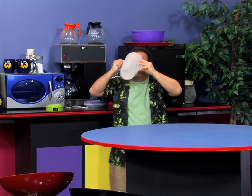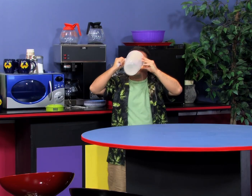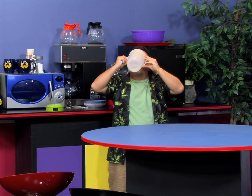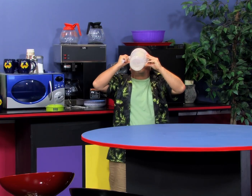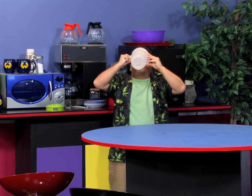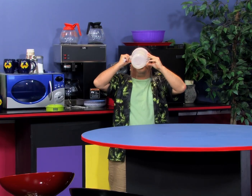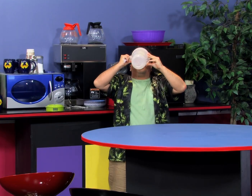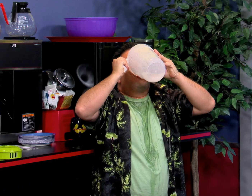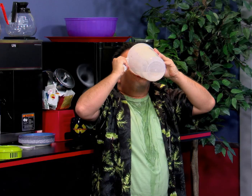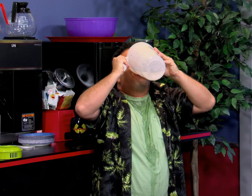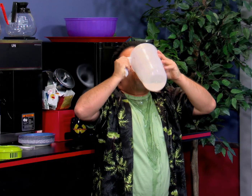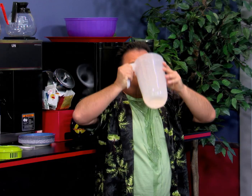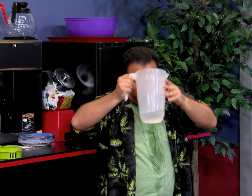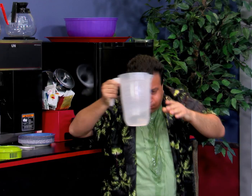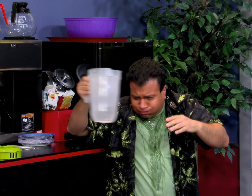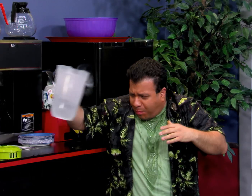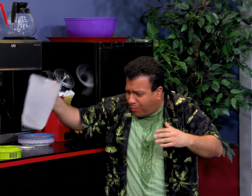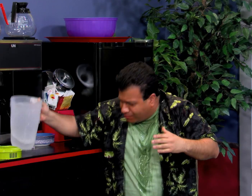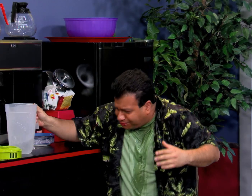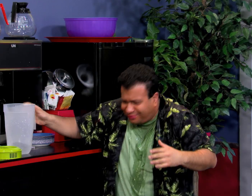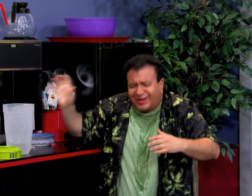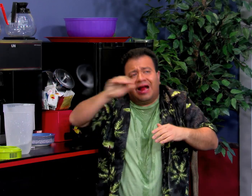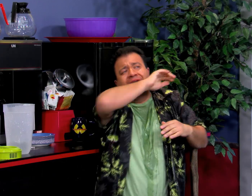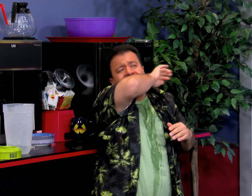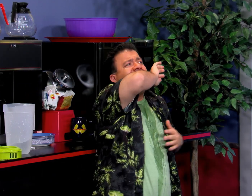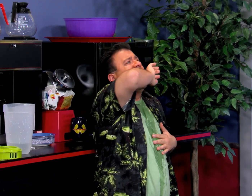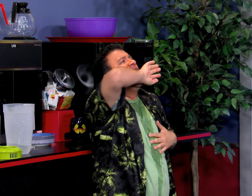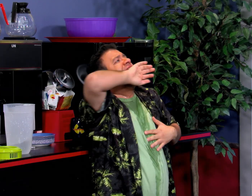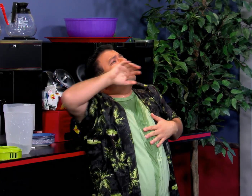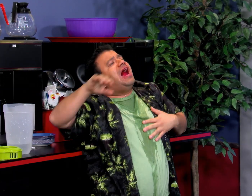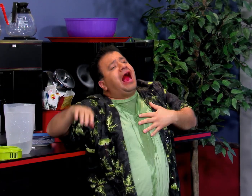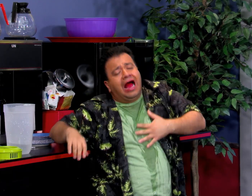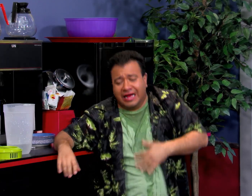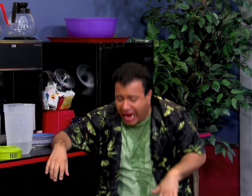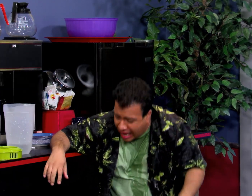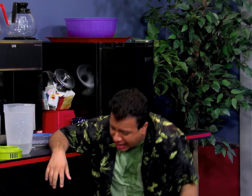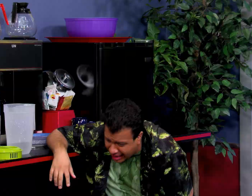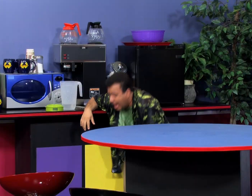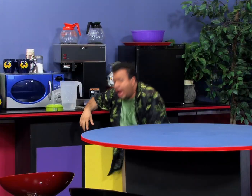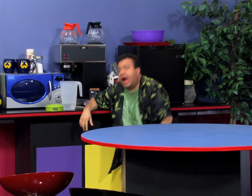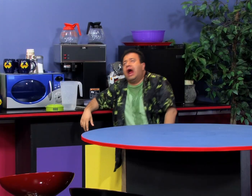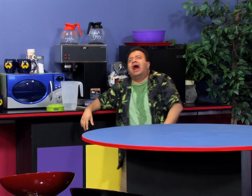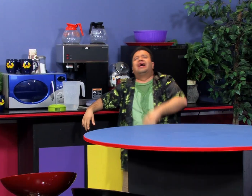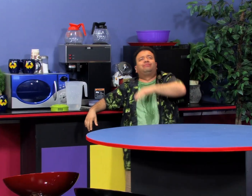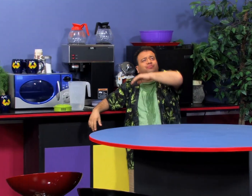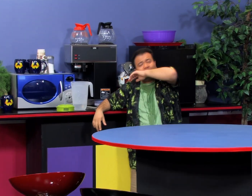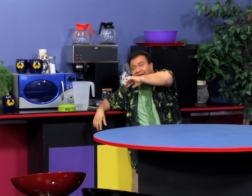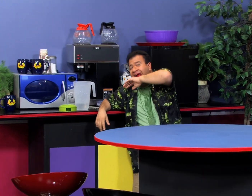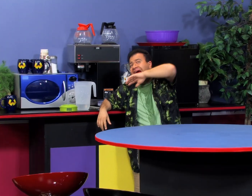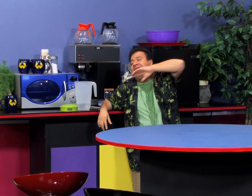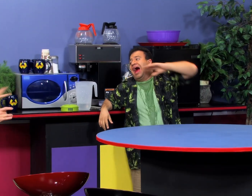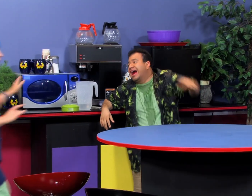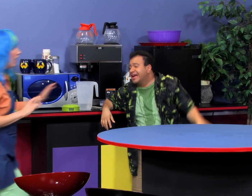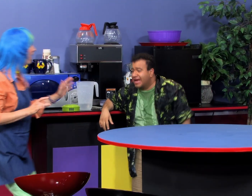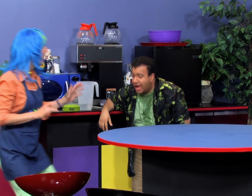[GLUG, GLUG GLUG] AH. WHEW!